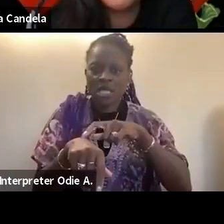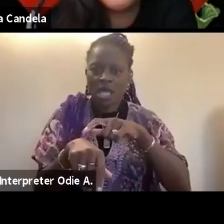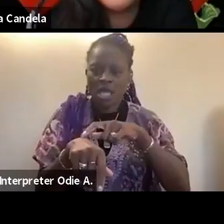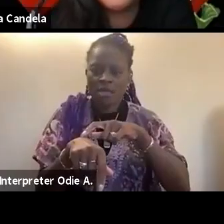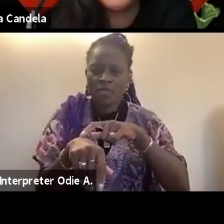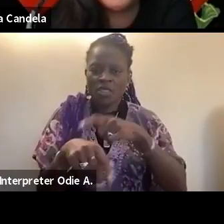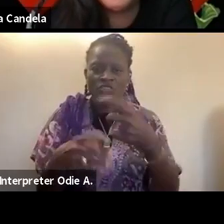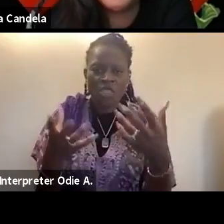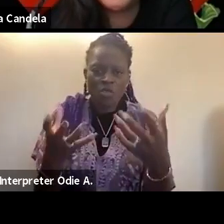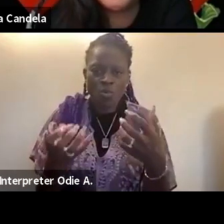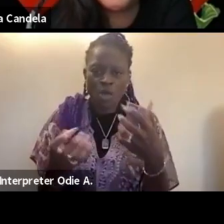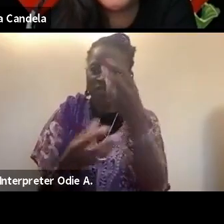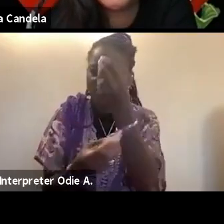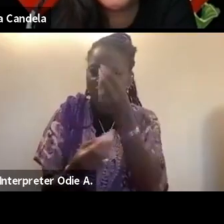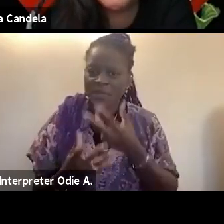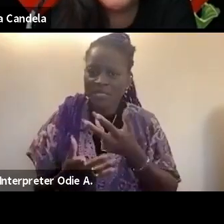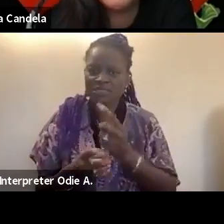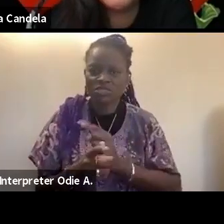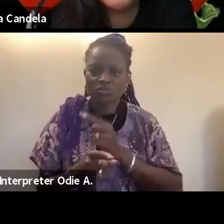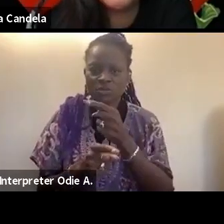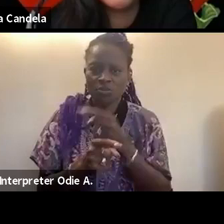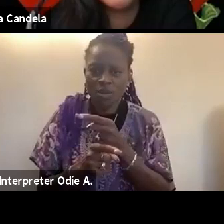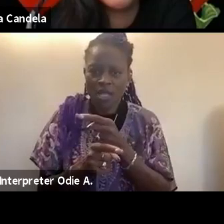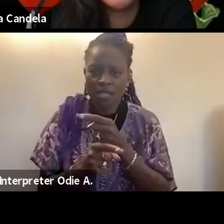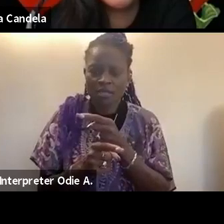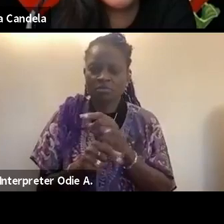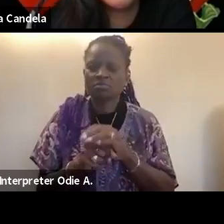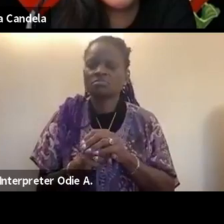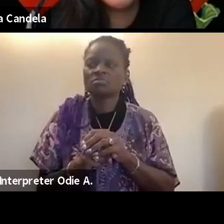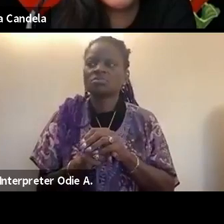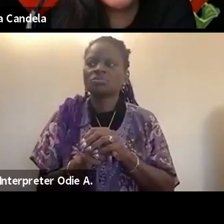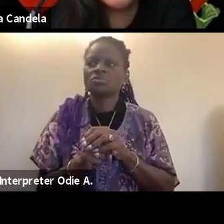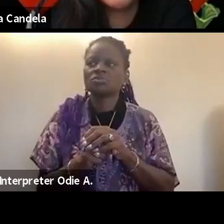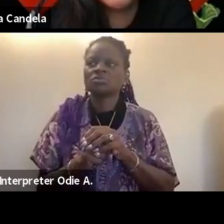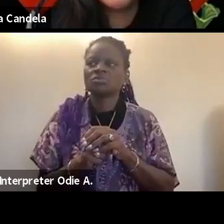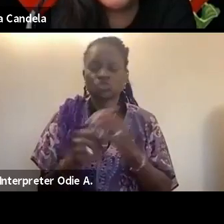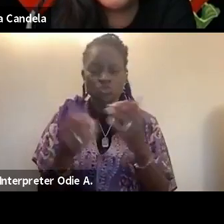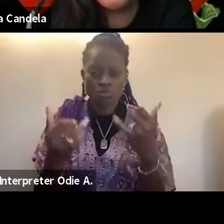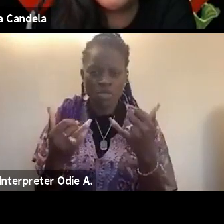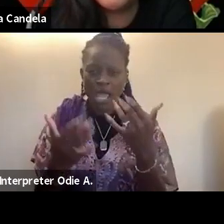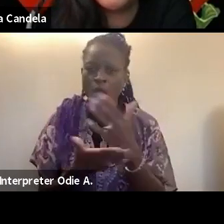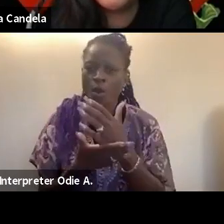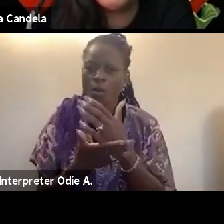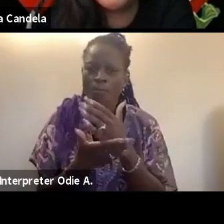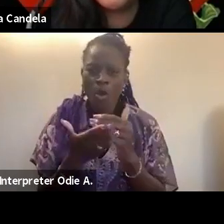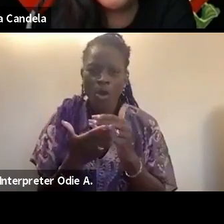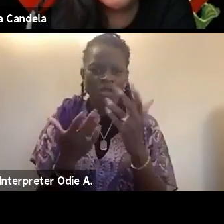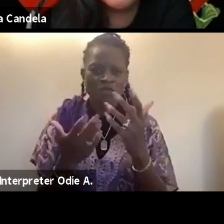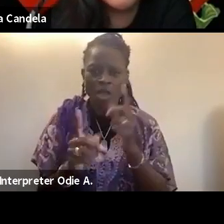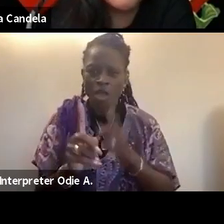And so we have really set out, which is part of our mission with the CEOC, the Coordinated Outreach Collaborative, to